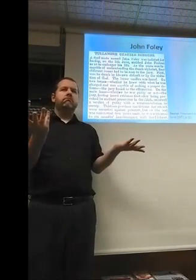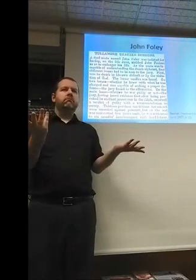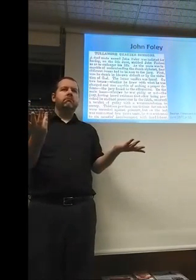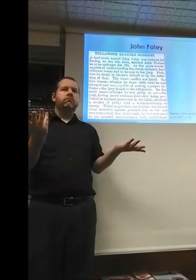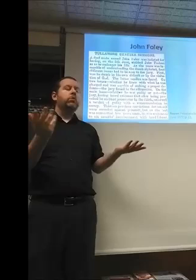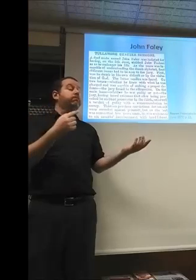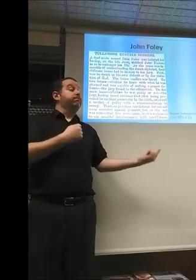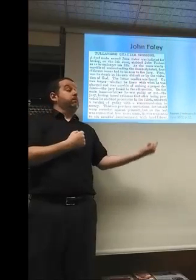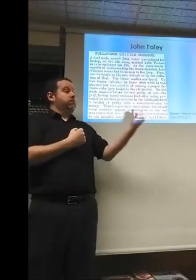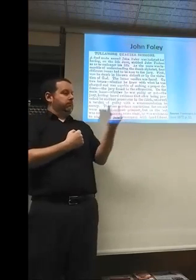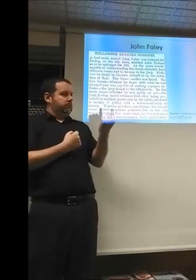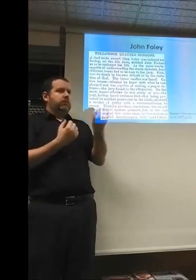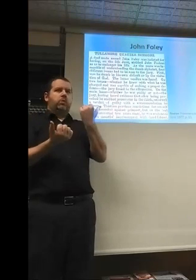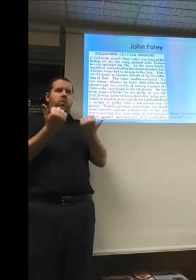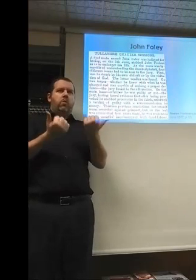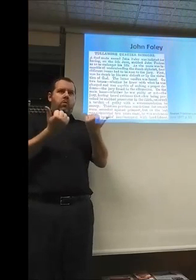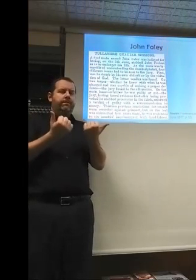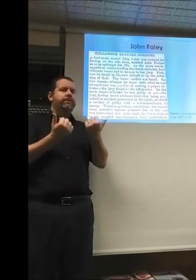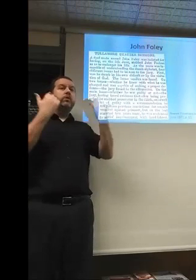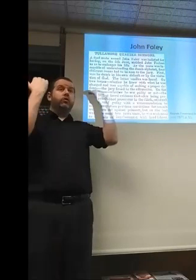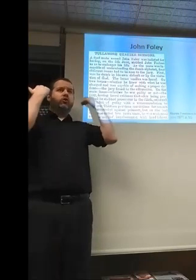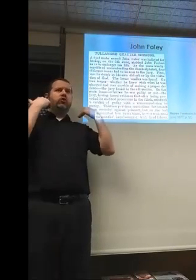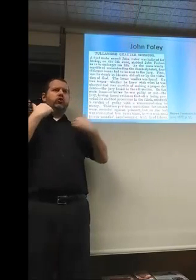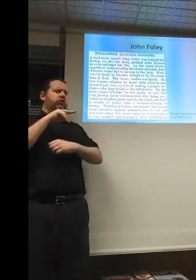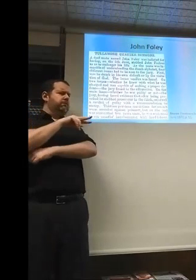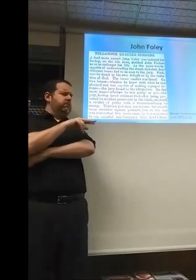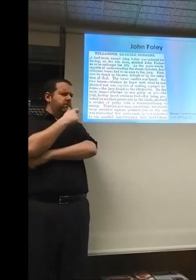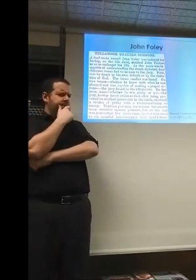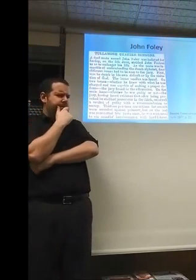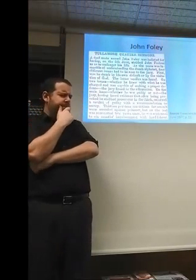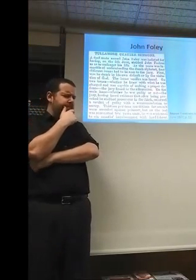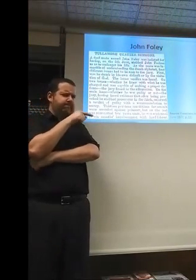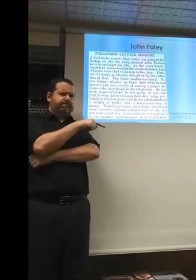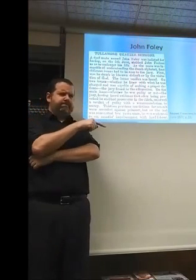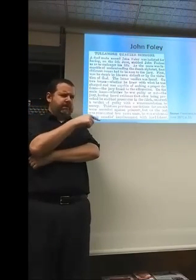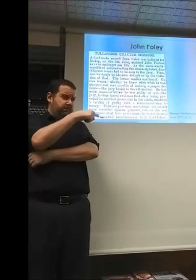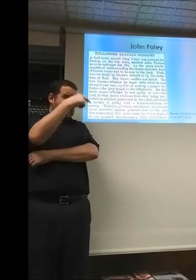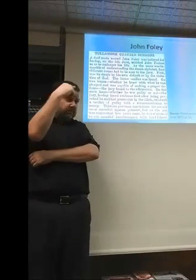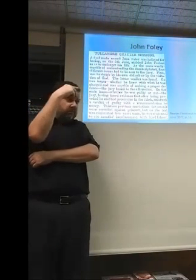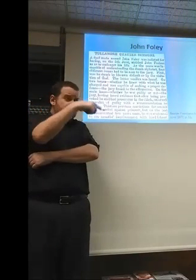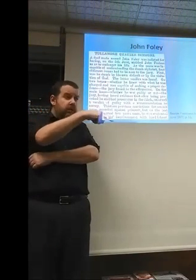he’s 5ft 9in, his hair was fair, his eyes were grey and his skin looked ‘fresh’